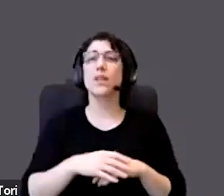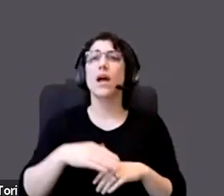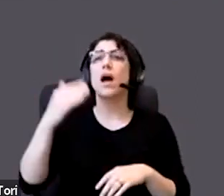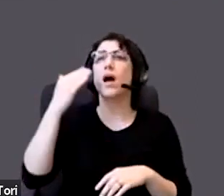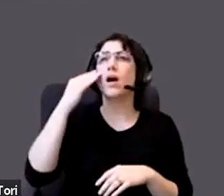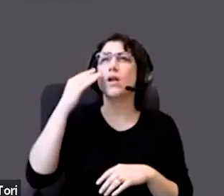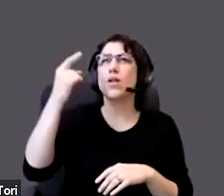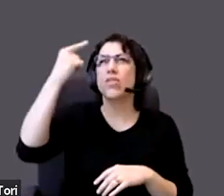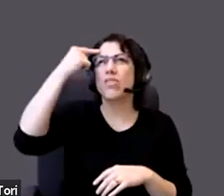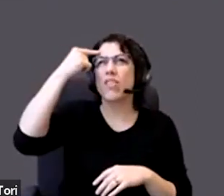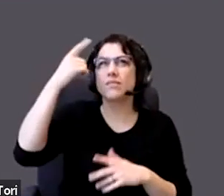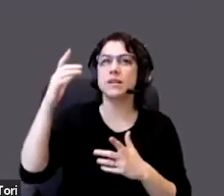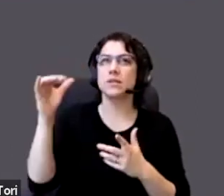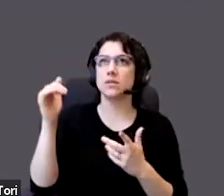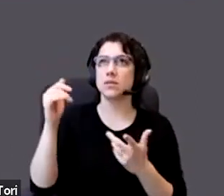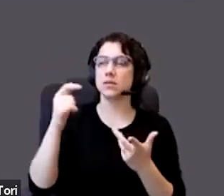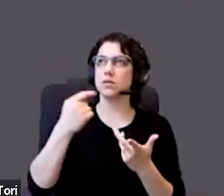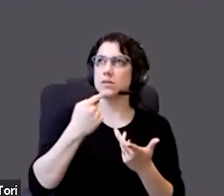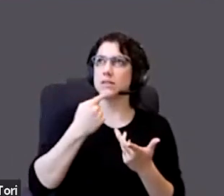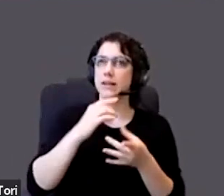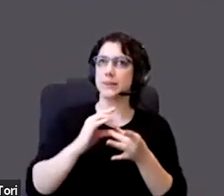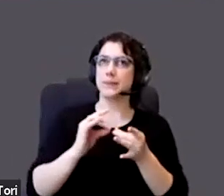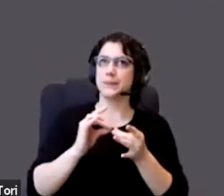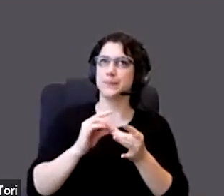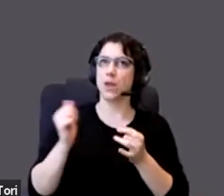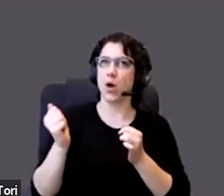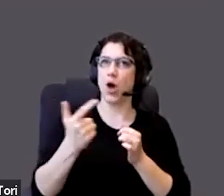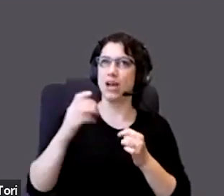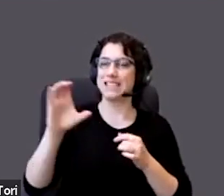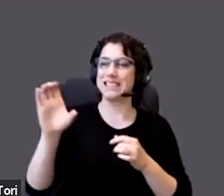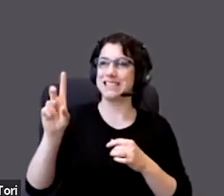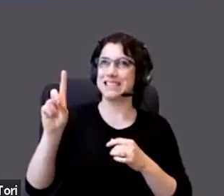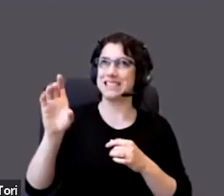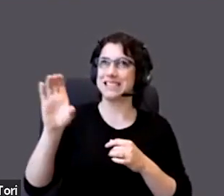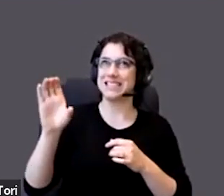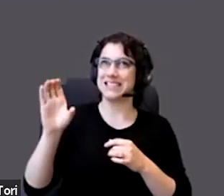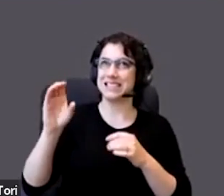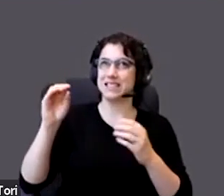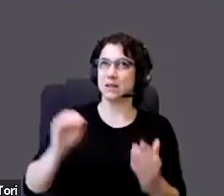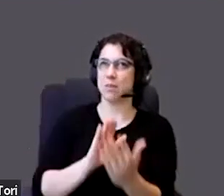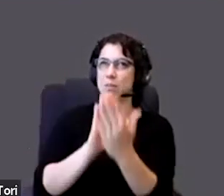"All of CDC approach," and I know you thought of what about beyond CDC to CMS, FDA, and others --